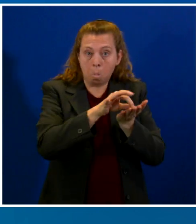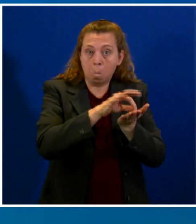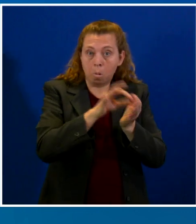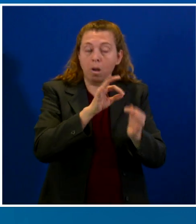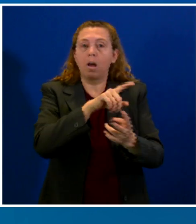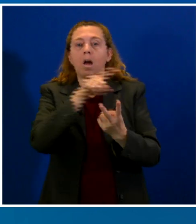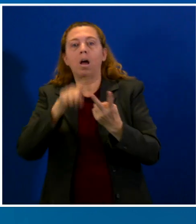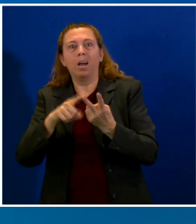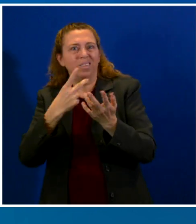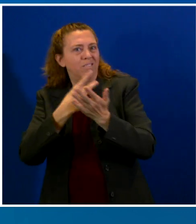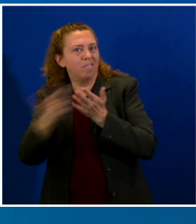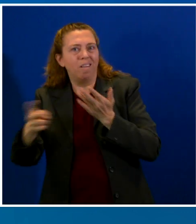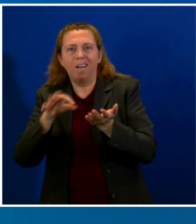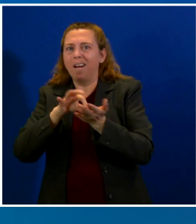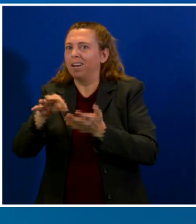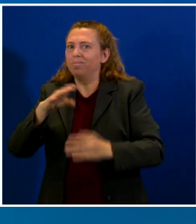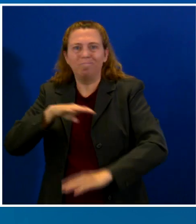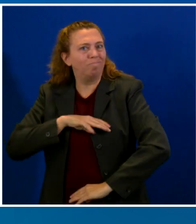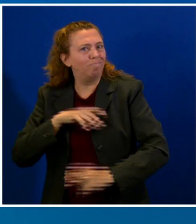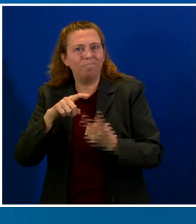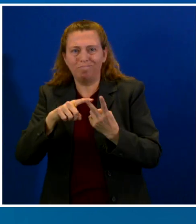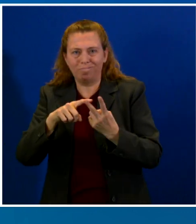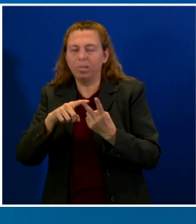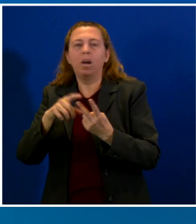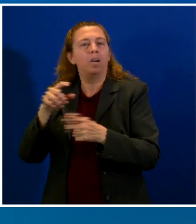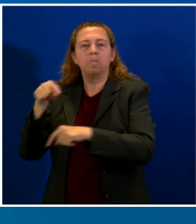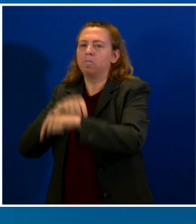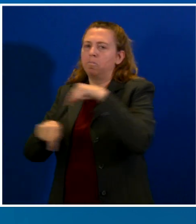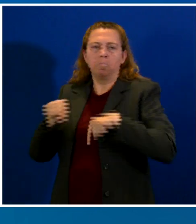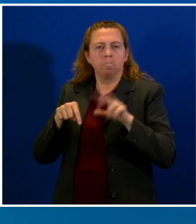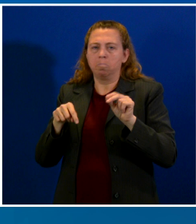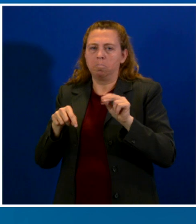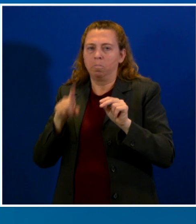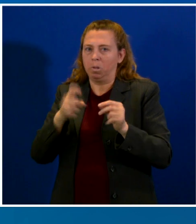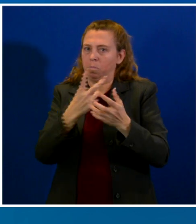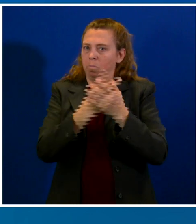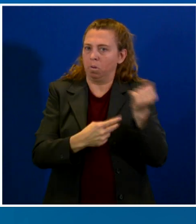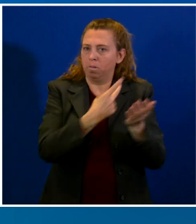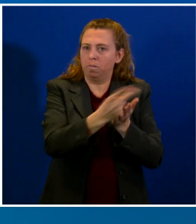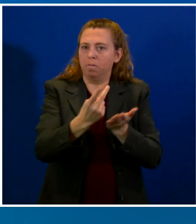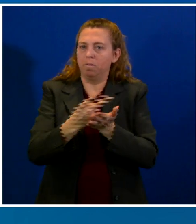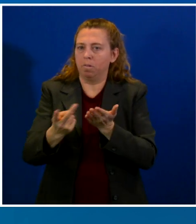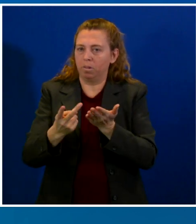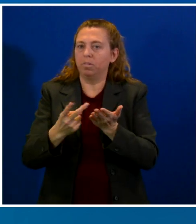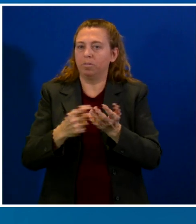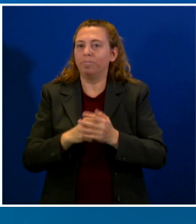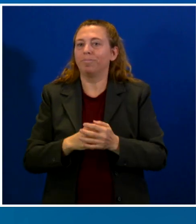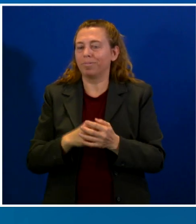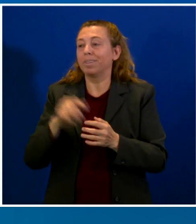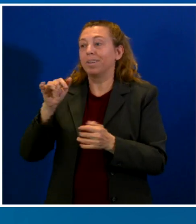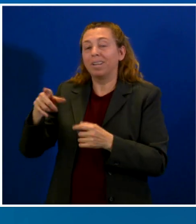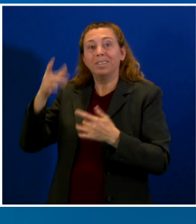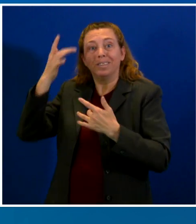and hospitalizations have ticked upward. We still are considered in the moderate range of the states